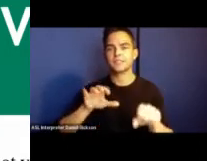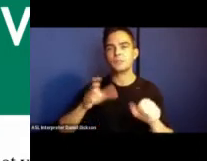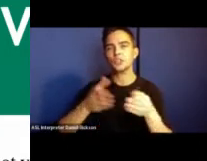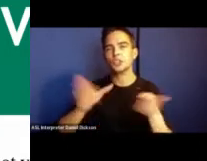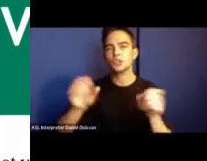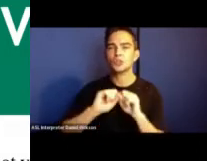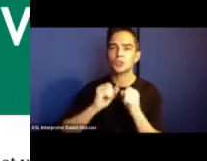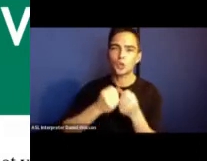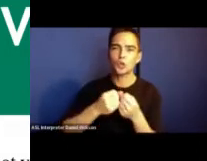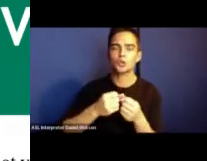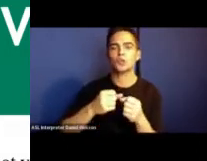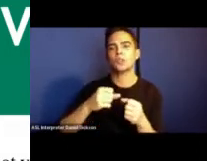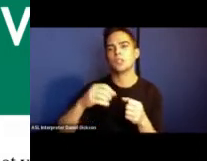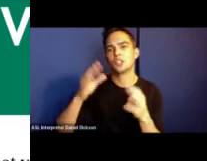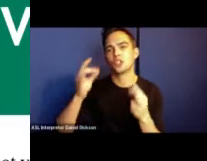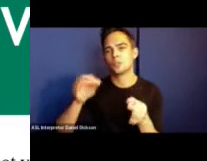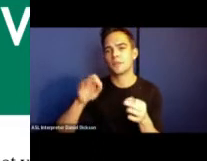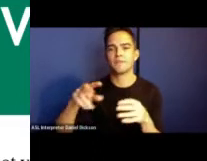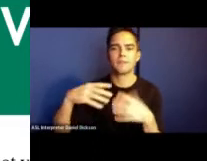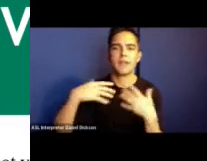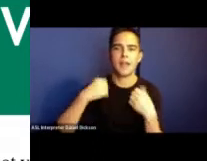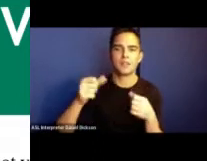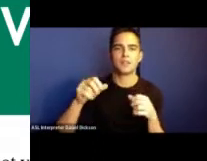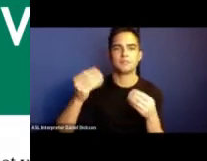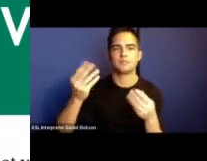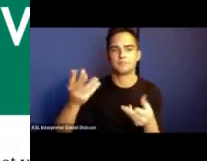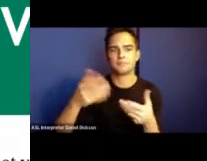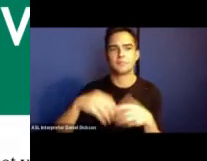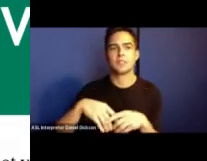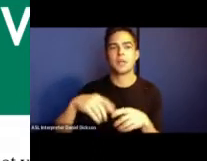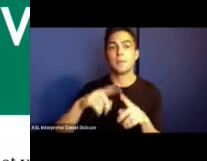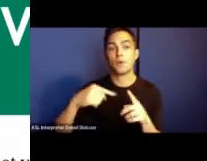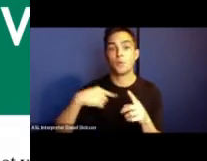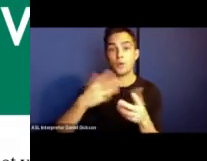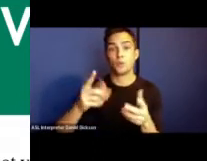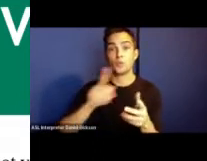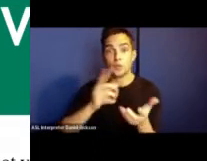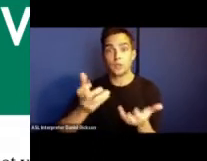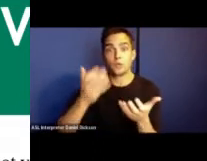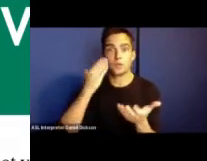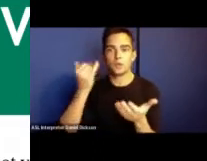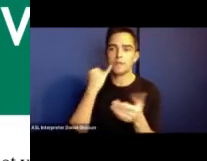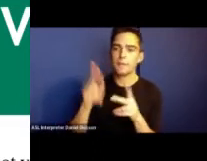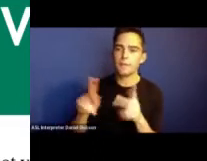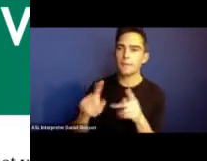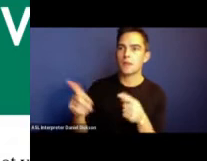determinants of health related data. But what we really wanted to know was whether folks coming to recovery community